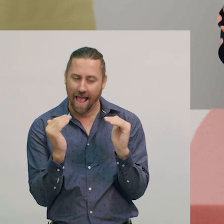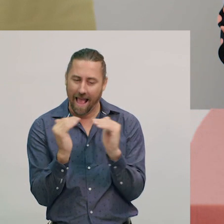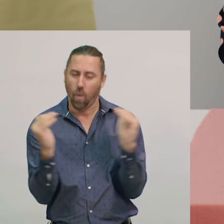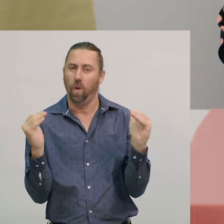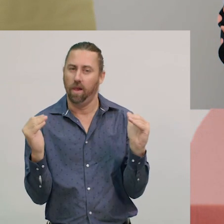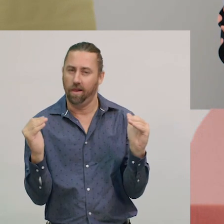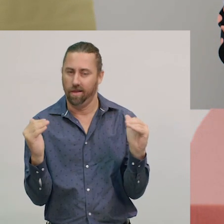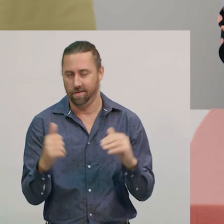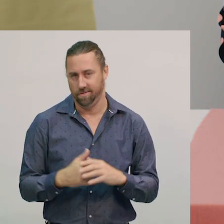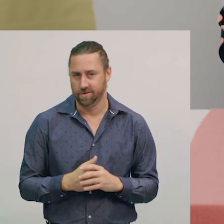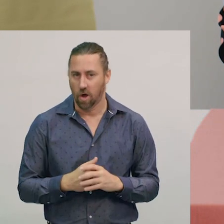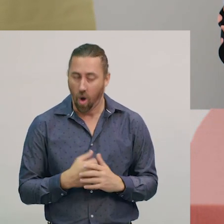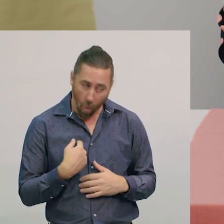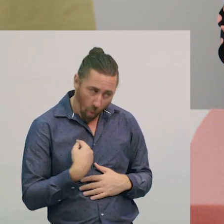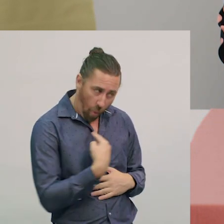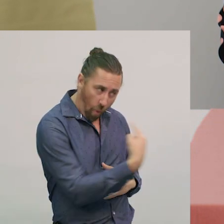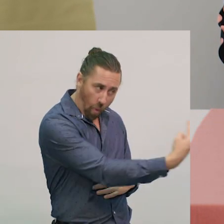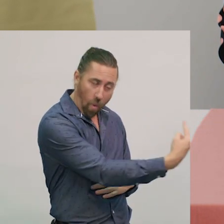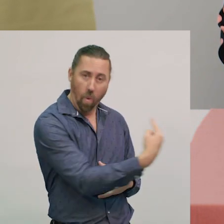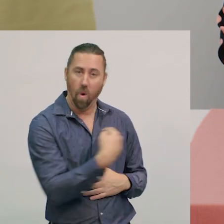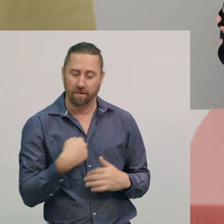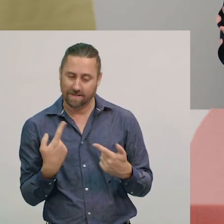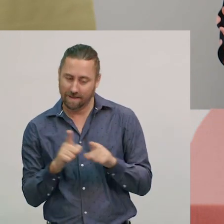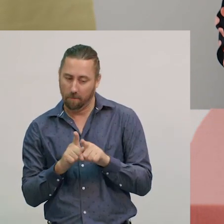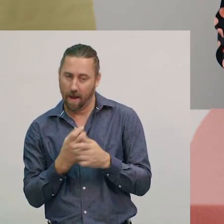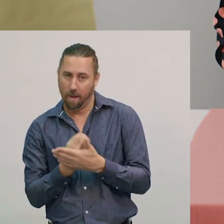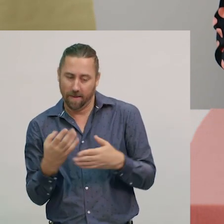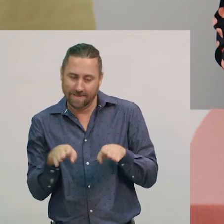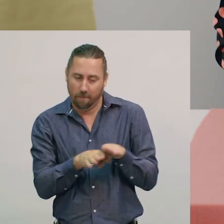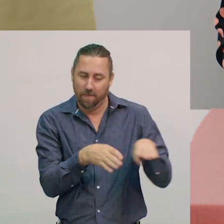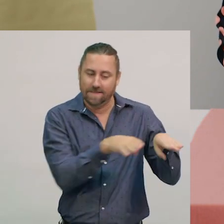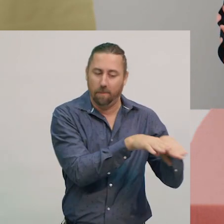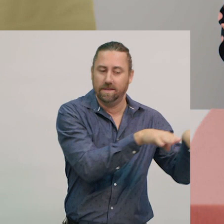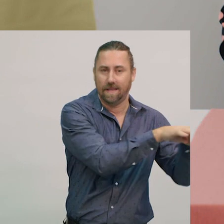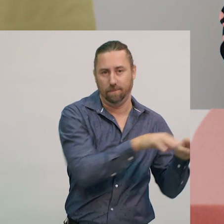so that everyone gets the same number.